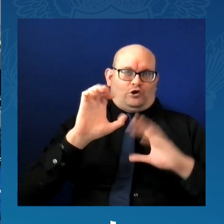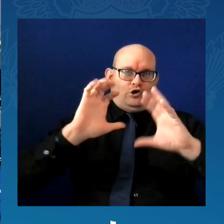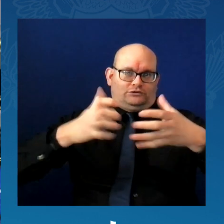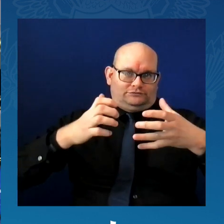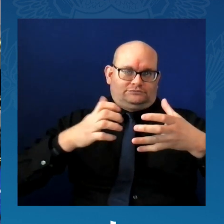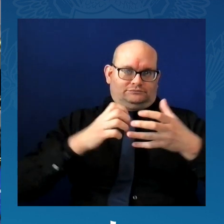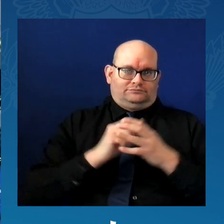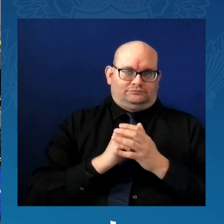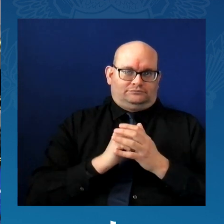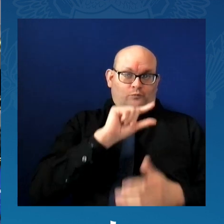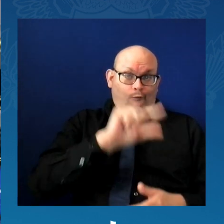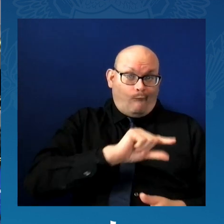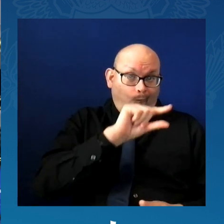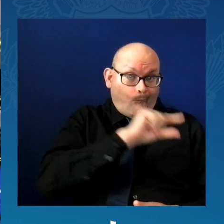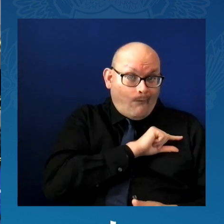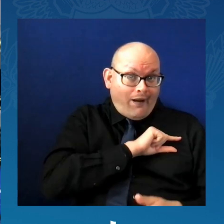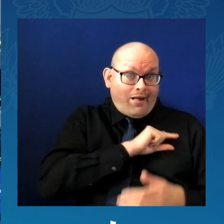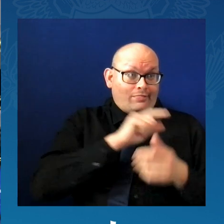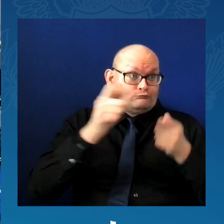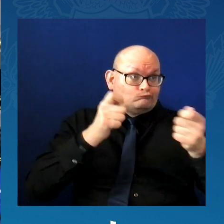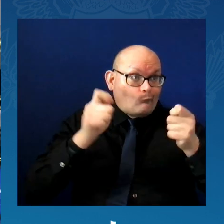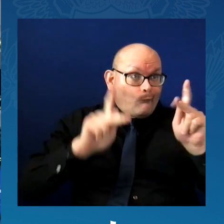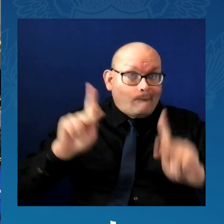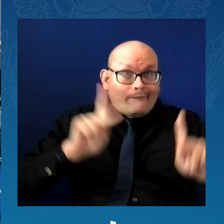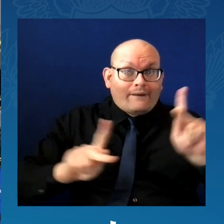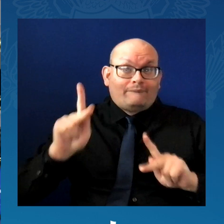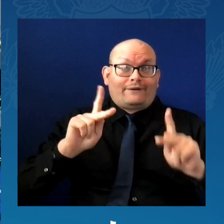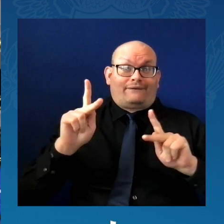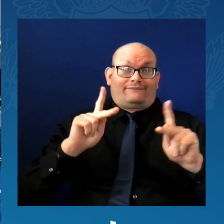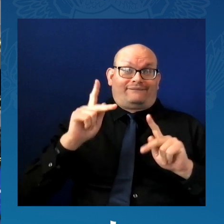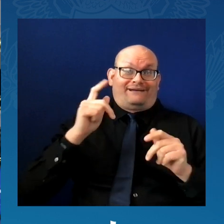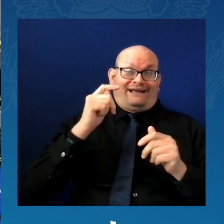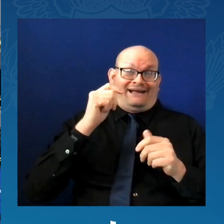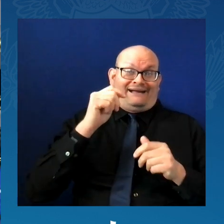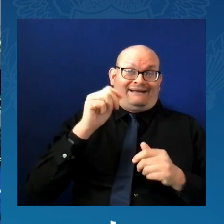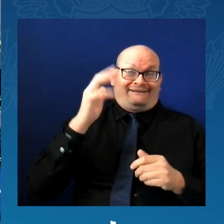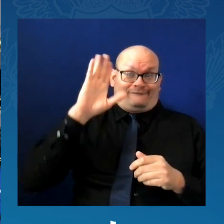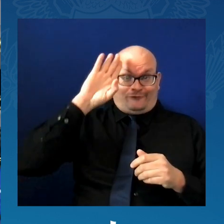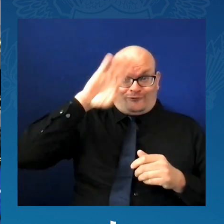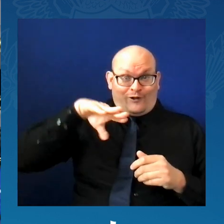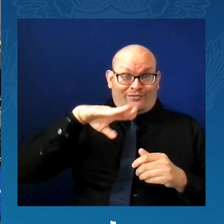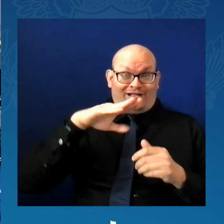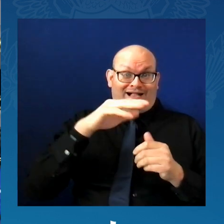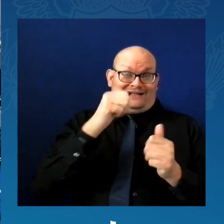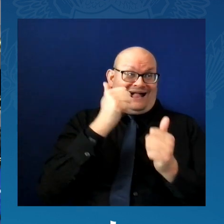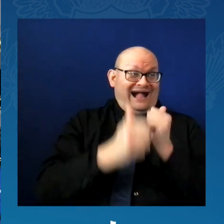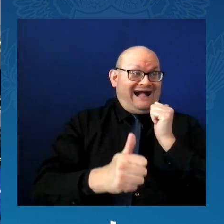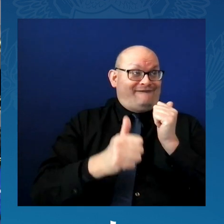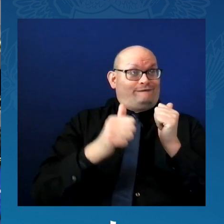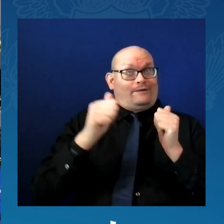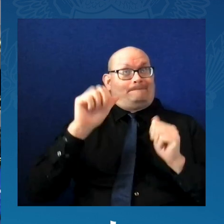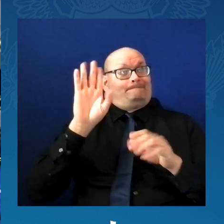And what we heard from every stakeholder bluntly was that American competitiveness in space depends on filling this need.